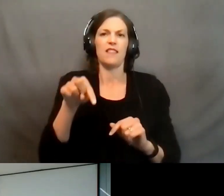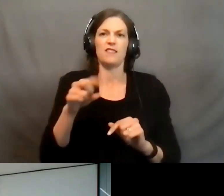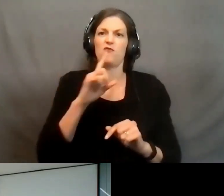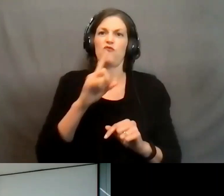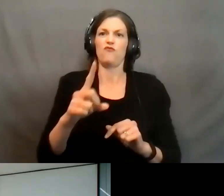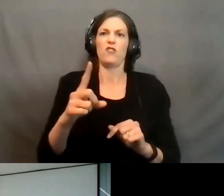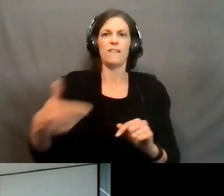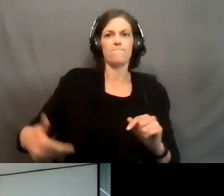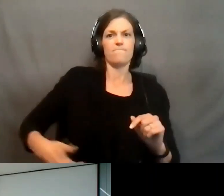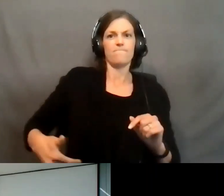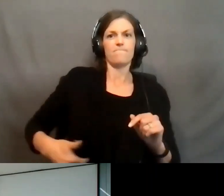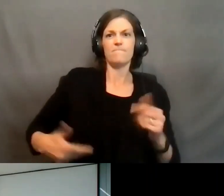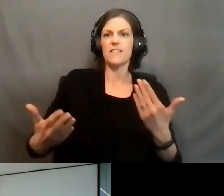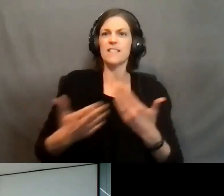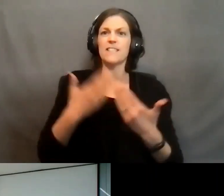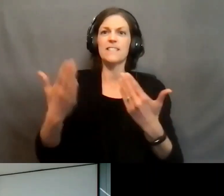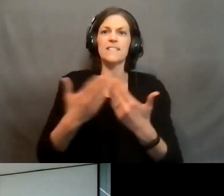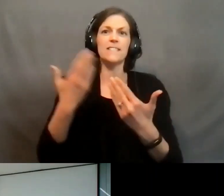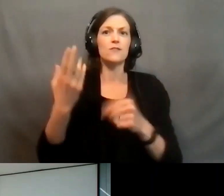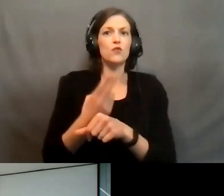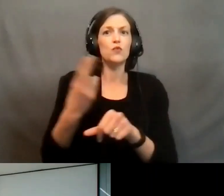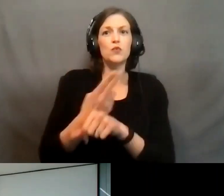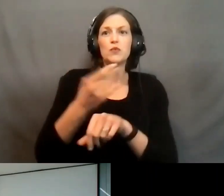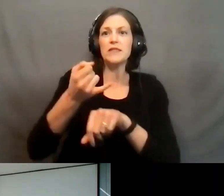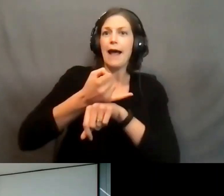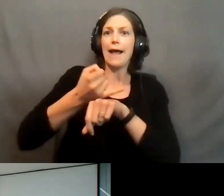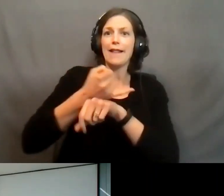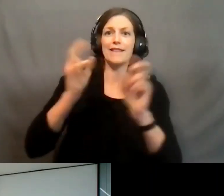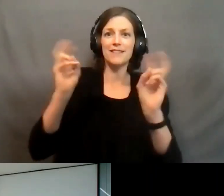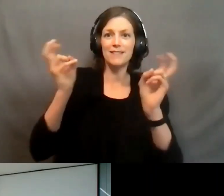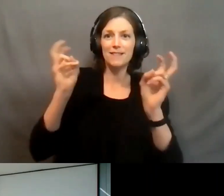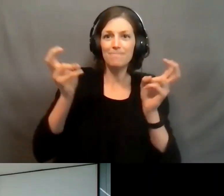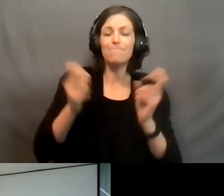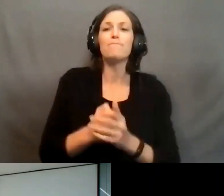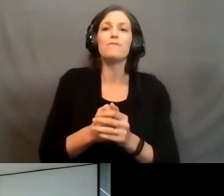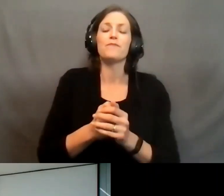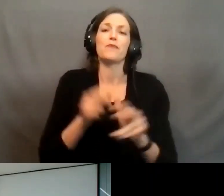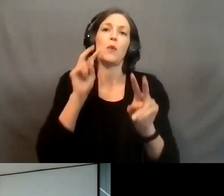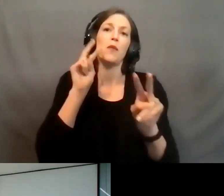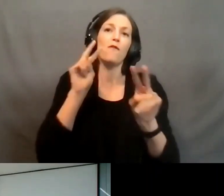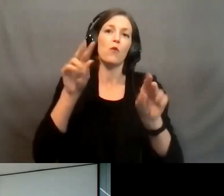island together and we look forward and 12:06:32 welcoming you as we roll out